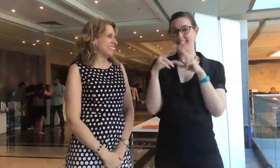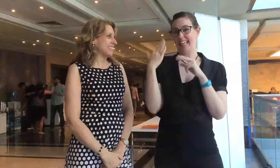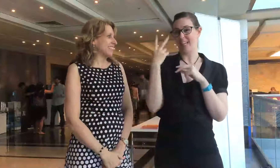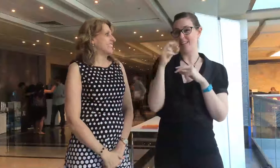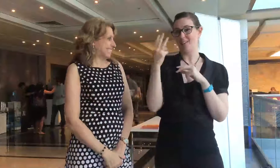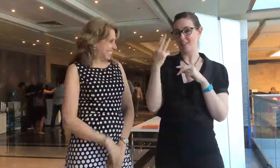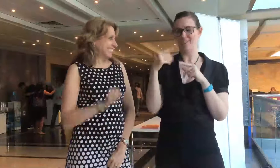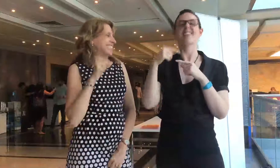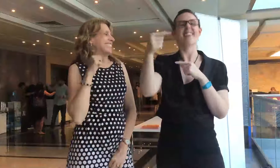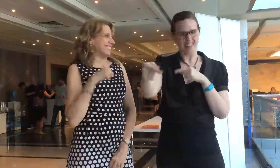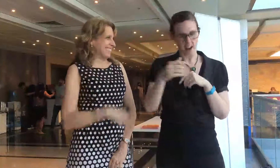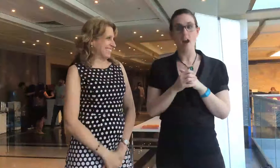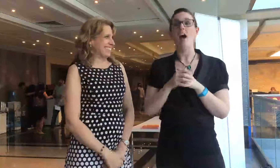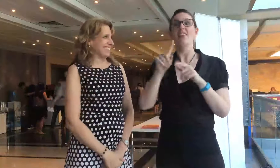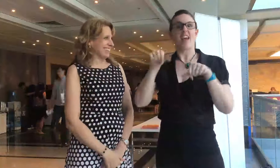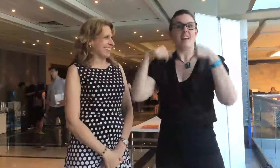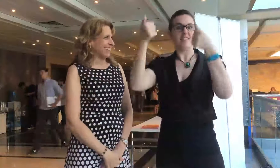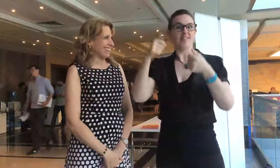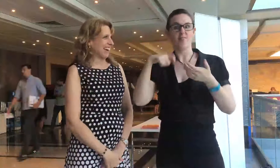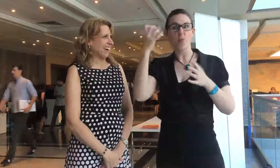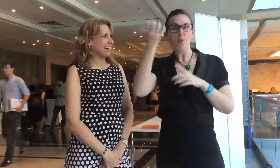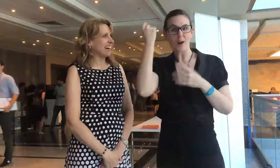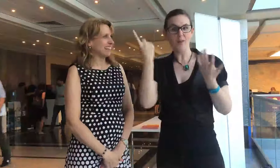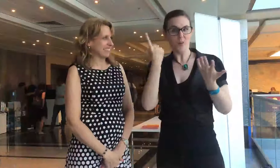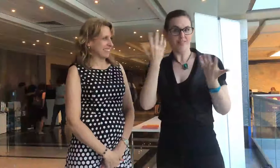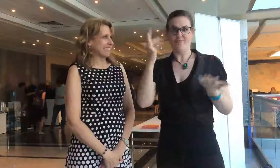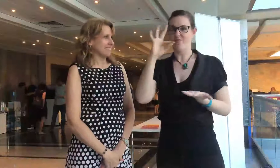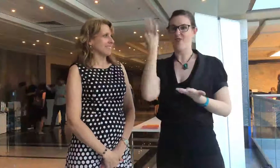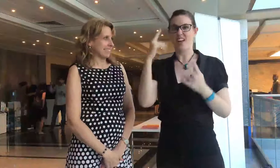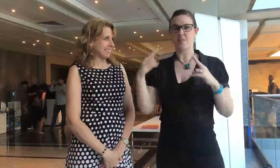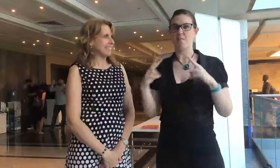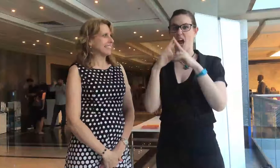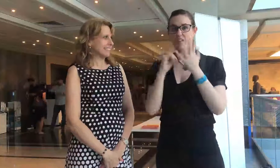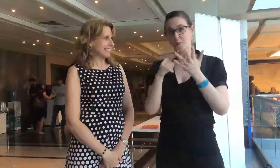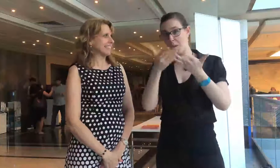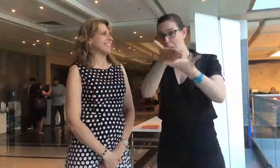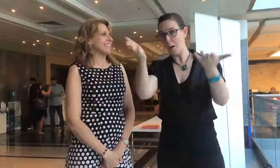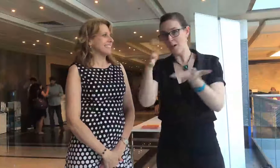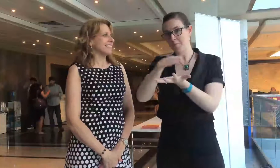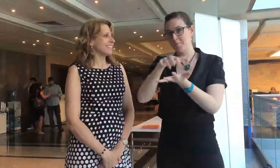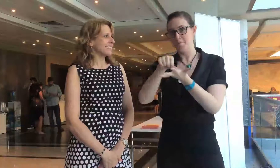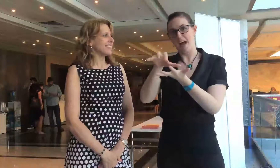and the next Congress will be hosted by France, so we're off to Paris, so start saving and you can meet up with Philipa there!